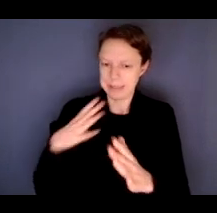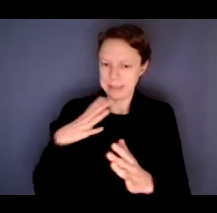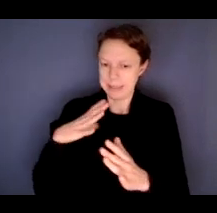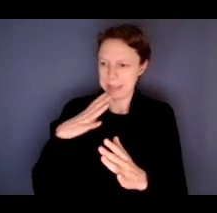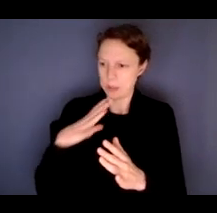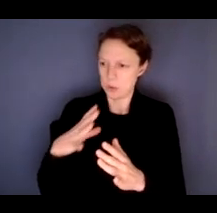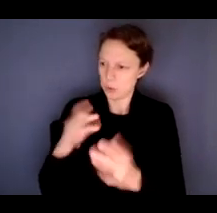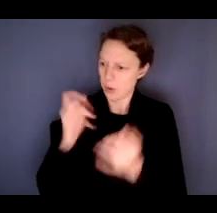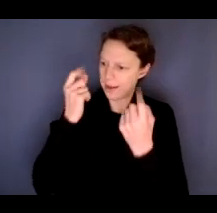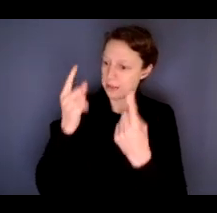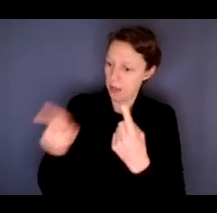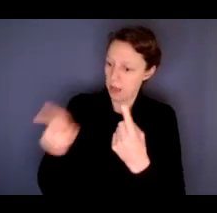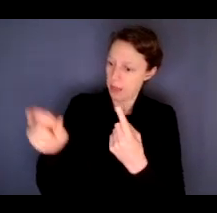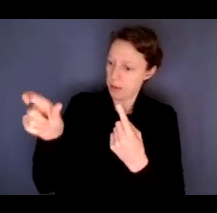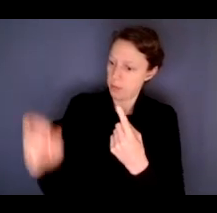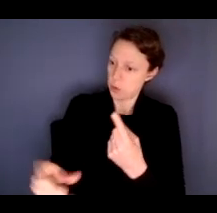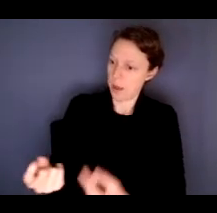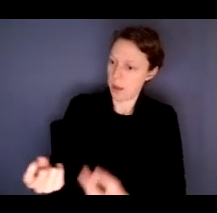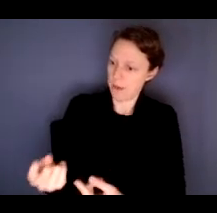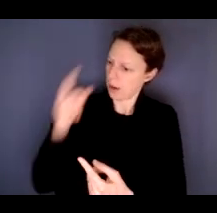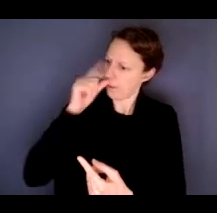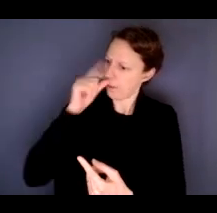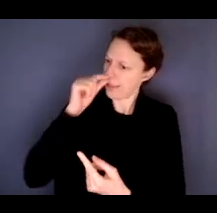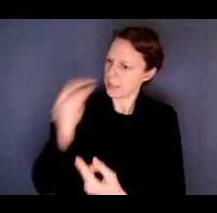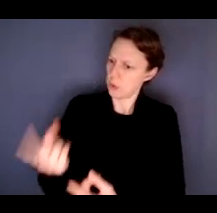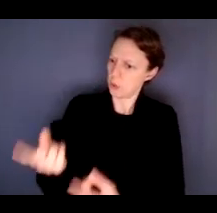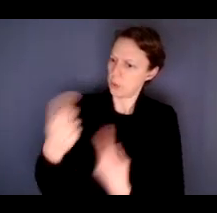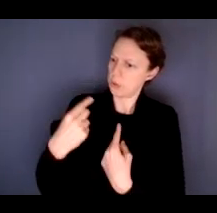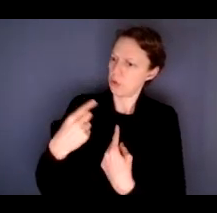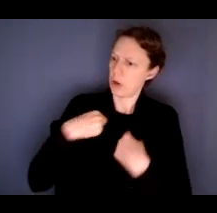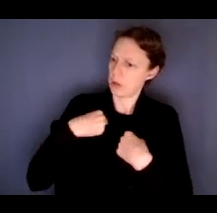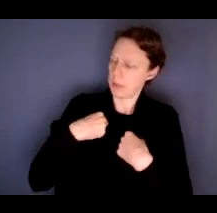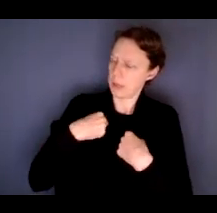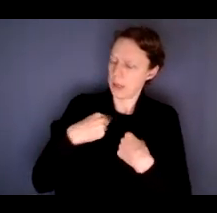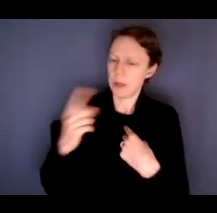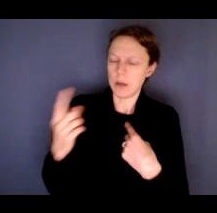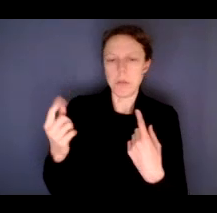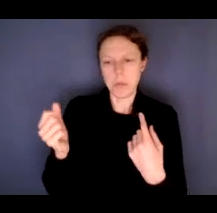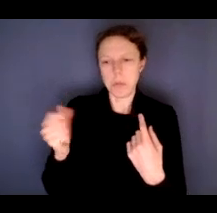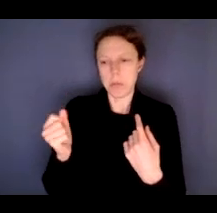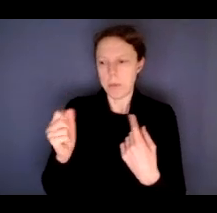also being respectful of the fact they are a child. They need to be protected from some